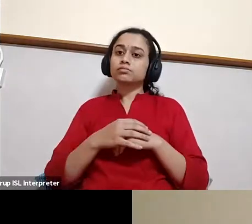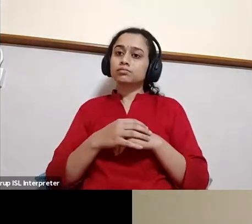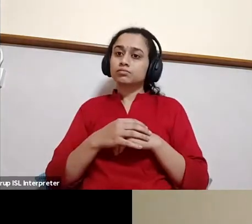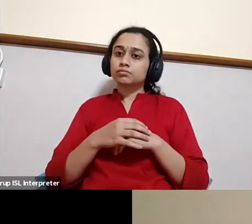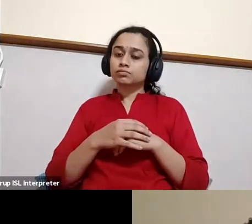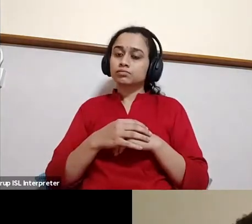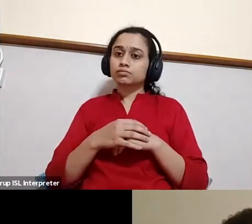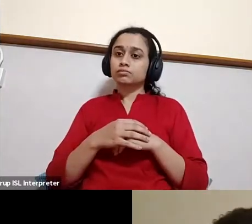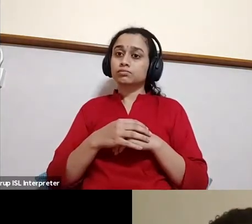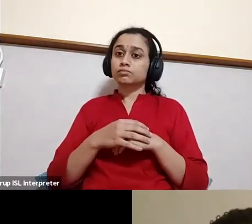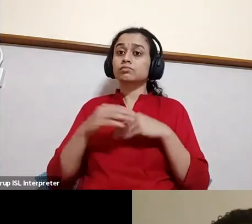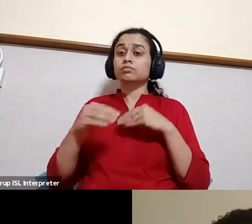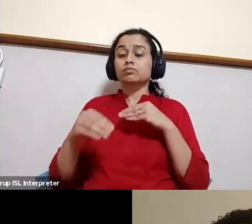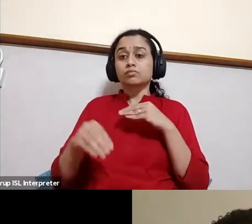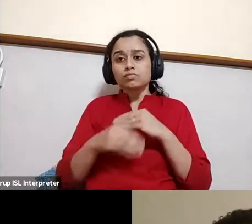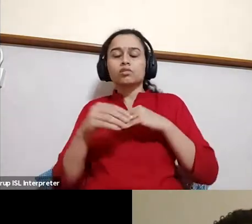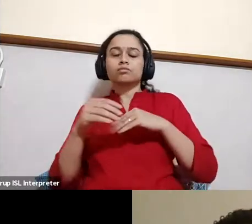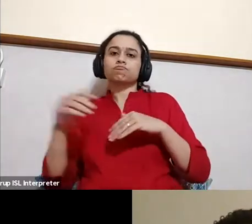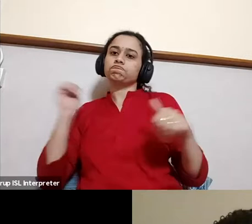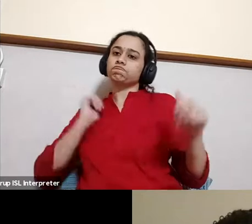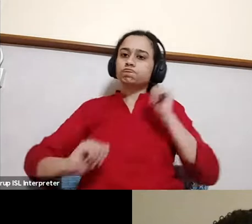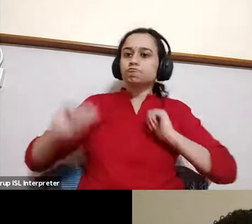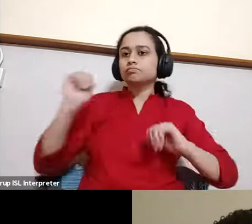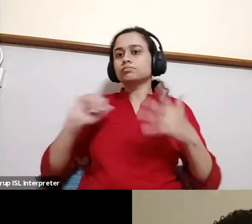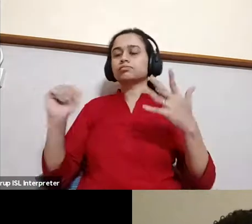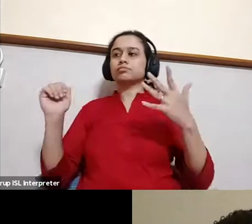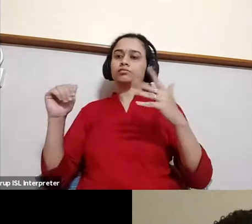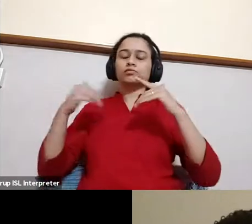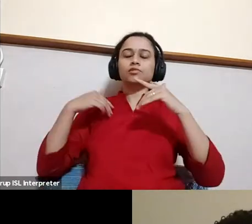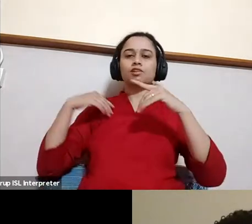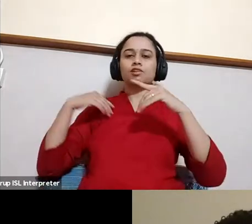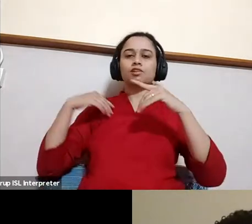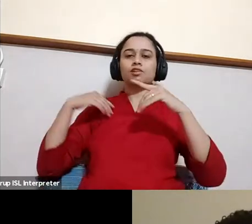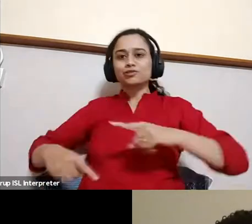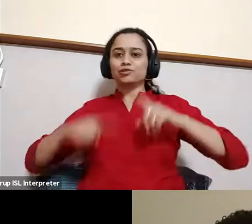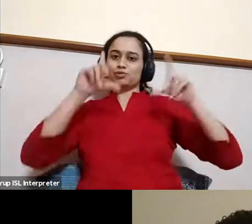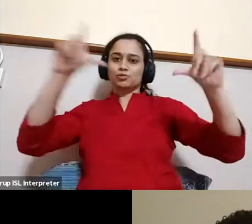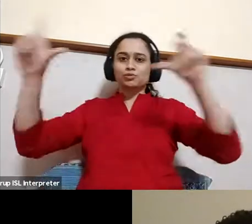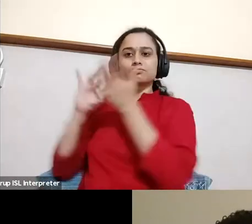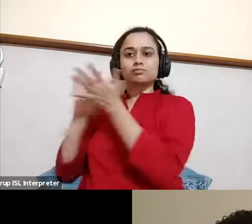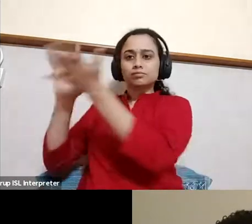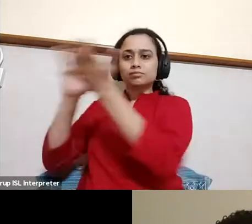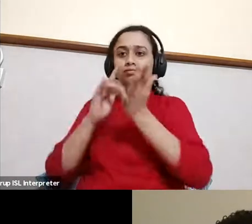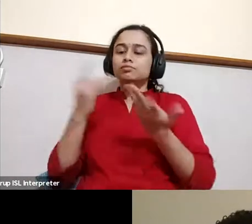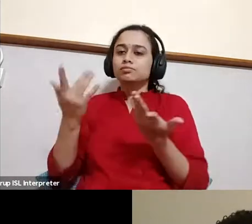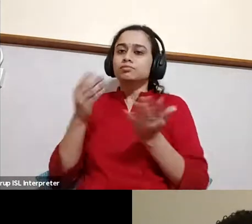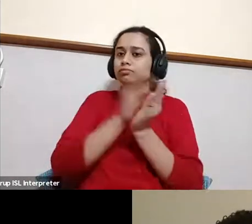of formal royal mercantile history of studio um portraiture that that is sort of more known